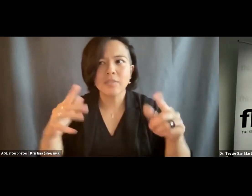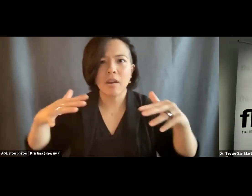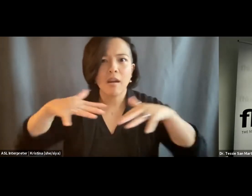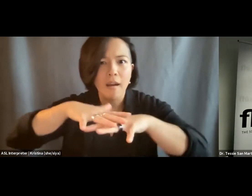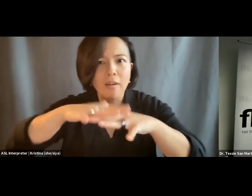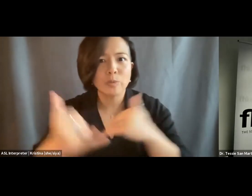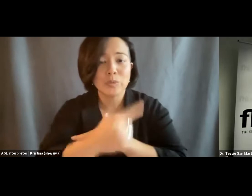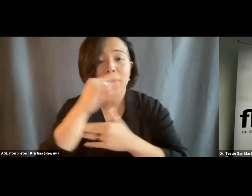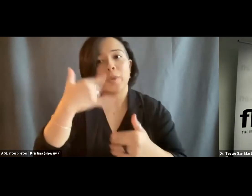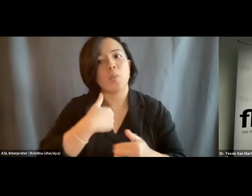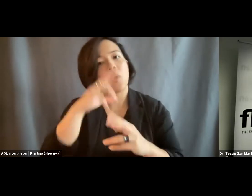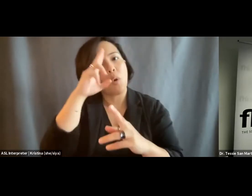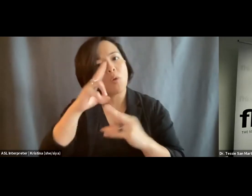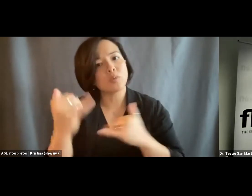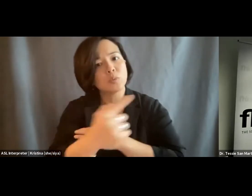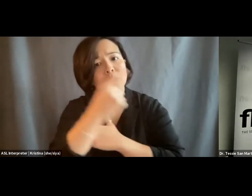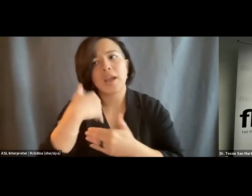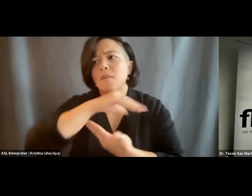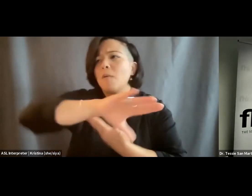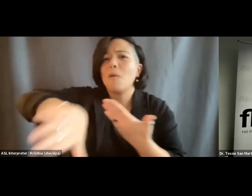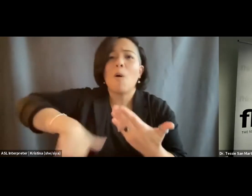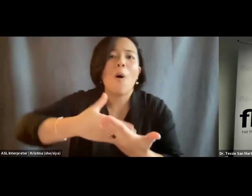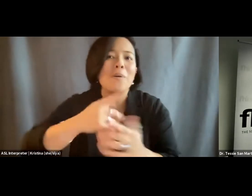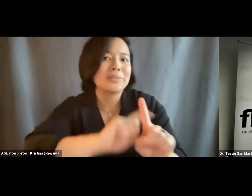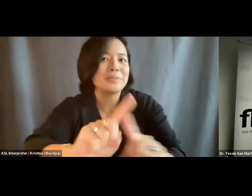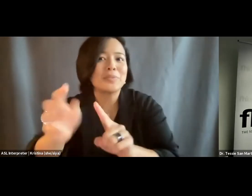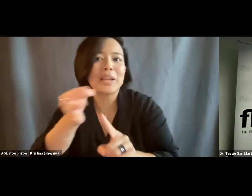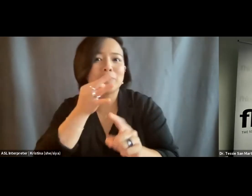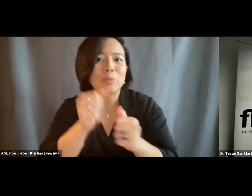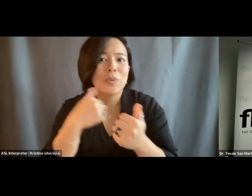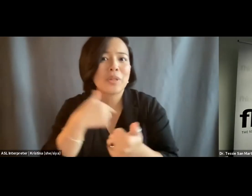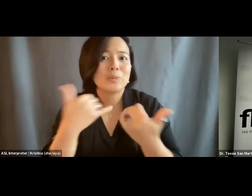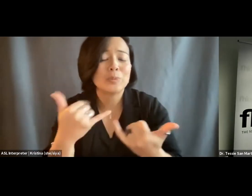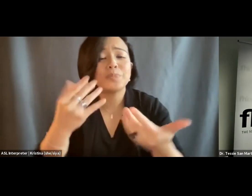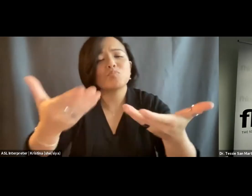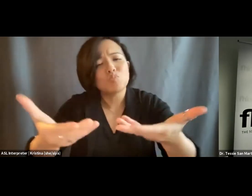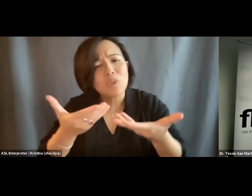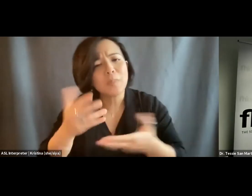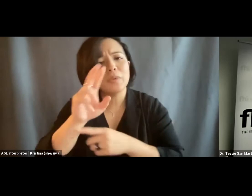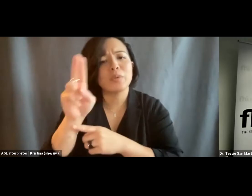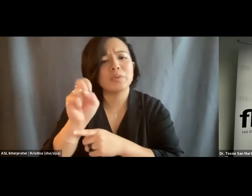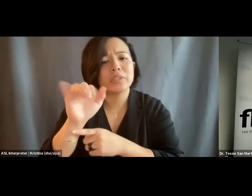welcome: USAID, FCDO, CAMFED, Room to Read, and others to this important conversation. But, let me just